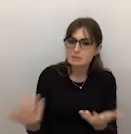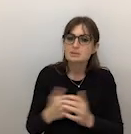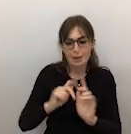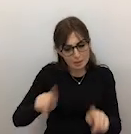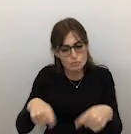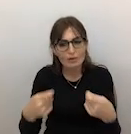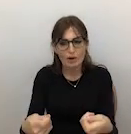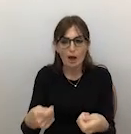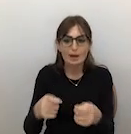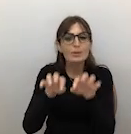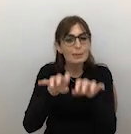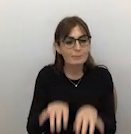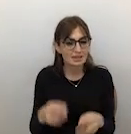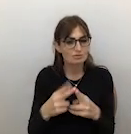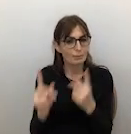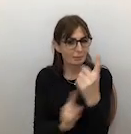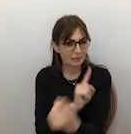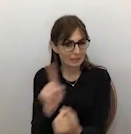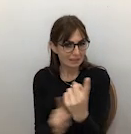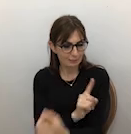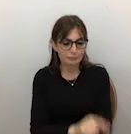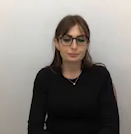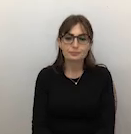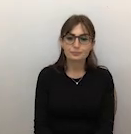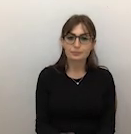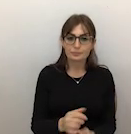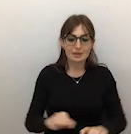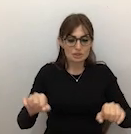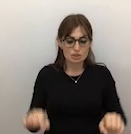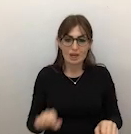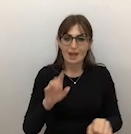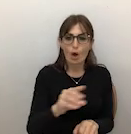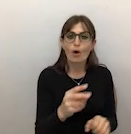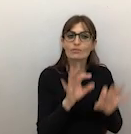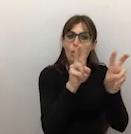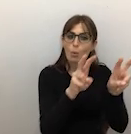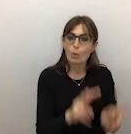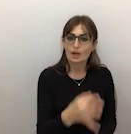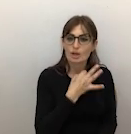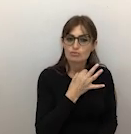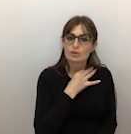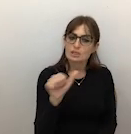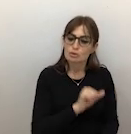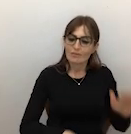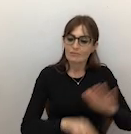and be provided with the minutes from the committee meetings. The chair of the audit and risk committee should provide a full report to the board